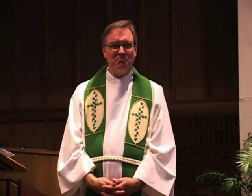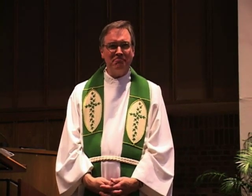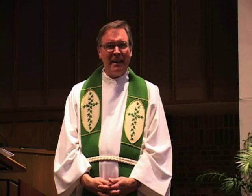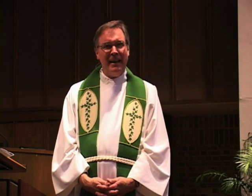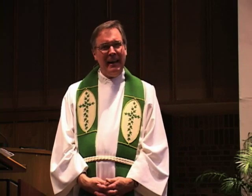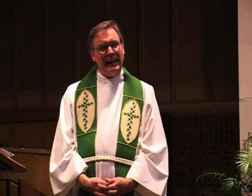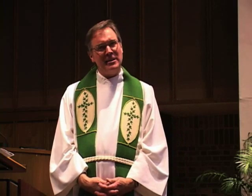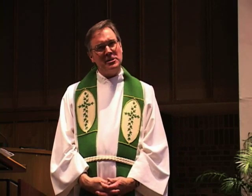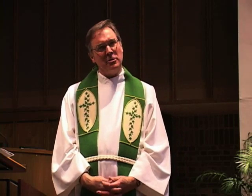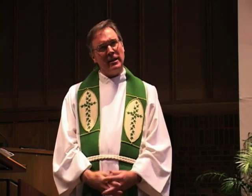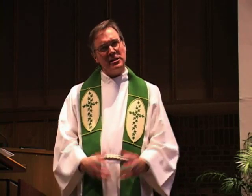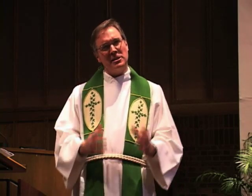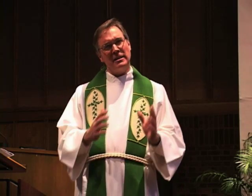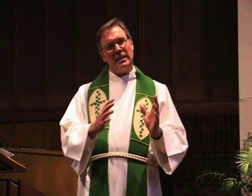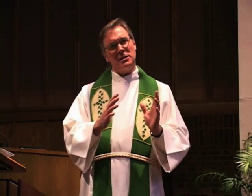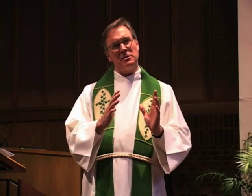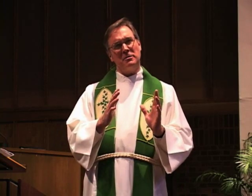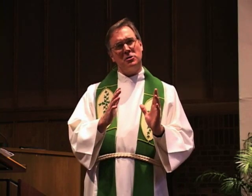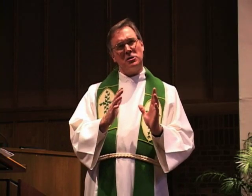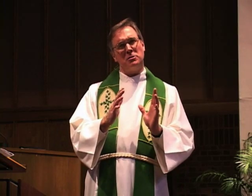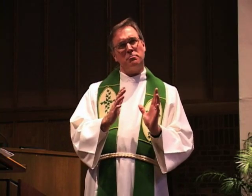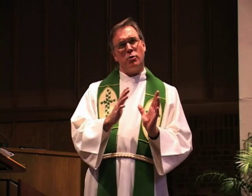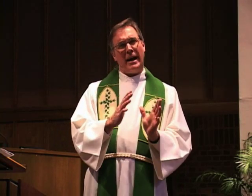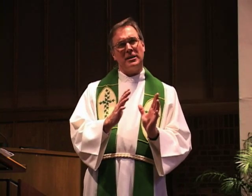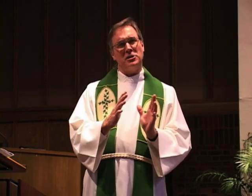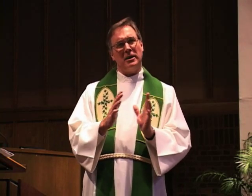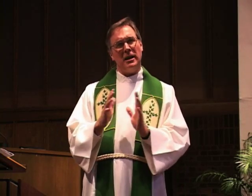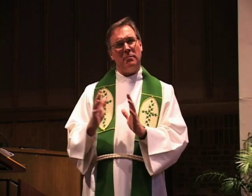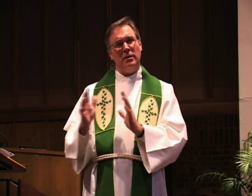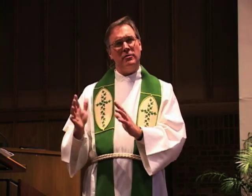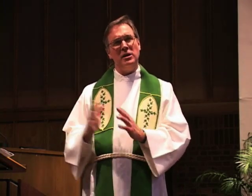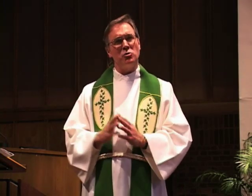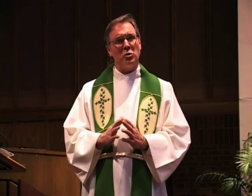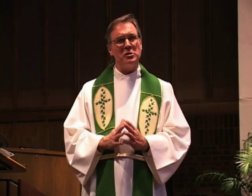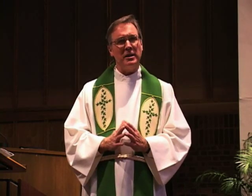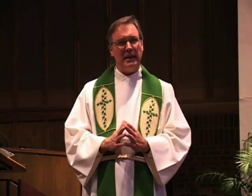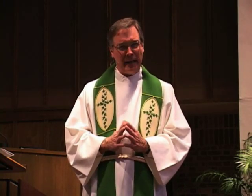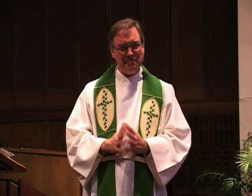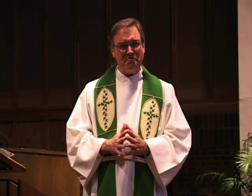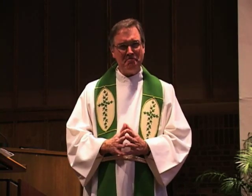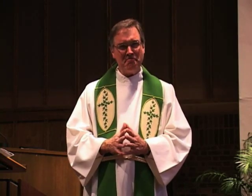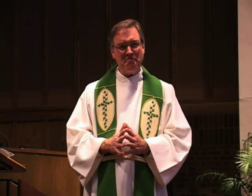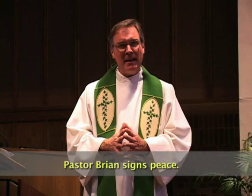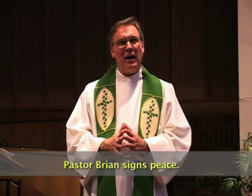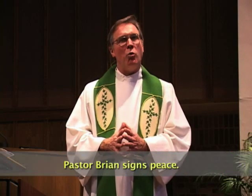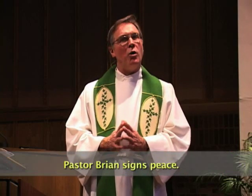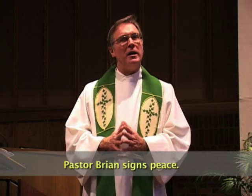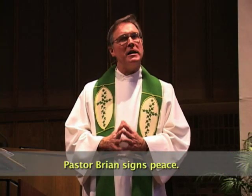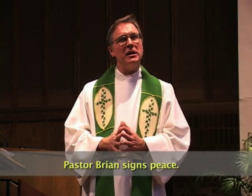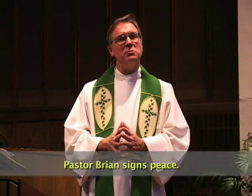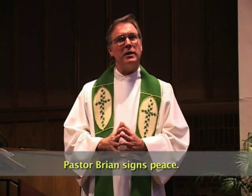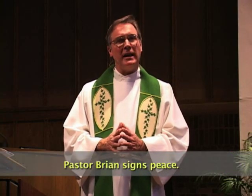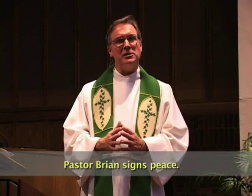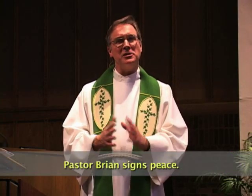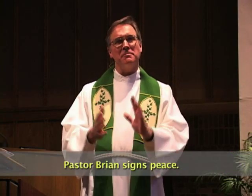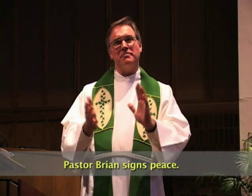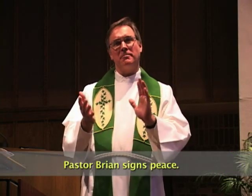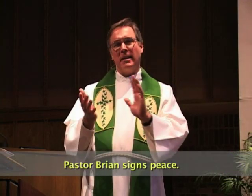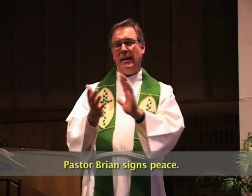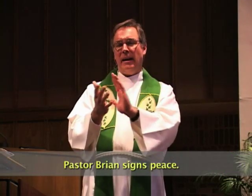together like they're swimming inside of a long flat bowl [Amanda's chest-height, downturned palms are flowing from right to left, as illustrated at www.aslpro.com] [Caption: Walk] [Cut to close up of Amanda] Amanda: And the choir decided rhythmically 3 times is good. Walk. [Caption: Pastor Amanda signs walk together] [Cut to the congregation following Amanda's signing directions. They laugh] [Cut to close up of Amanda] Amanda: The sign for together is to put your hands together like this with thumbs on top, and stir a pot [Amanda's knuckles are all together, with thumbs upward and she moves them in a circular motion] [Caption: Together] Amanda: We'll all practice one time and then I'll turn you over to each other.